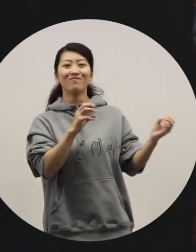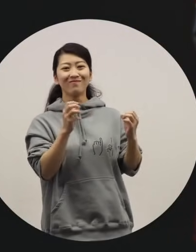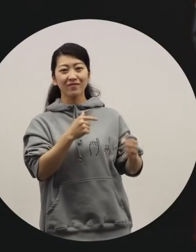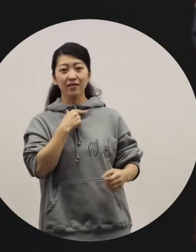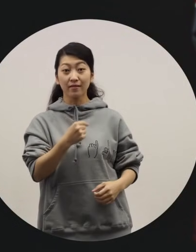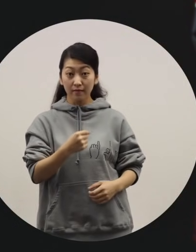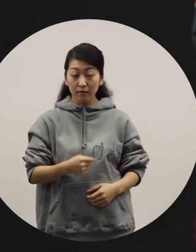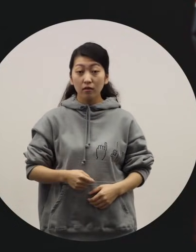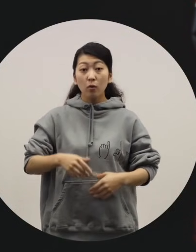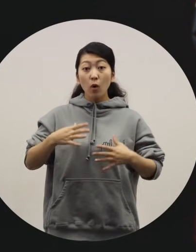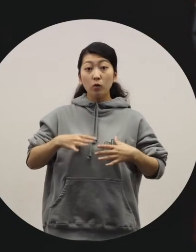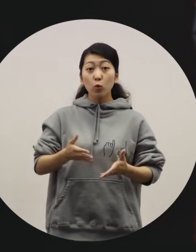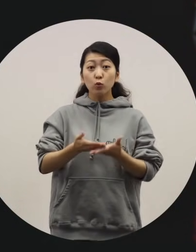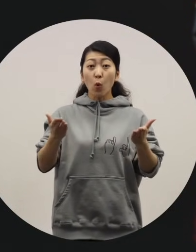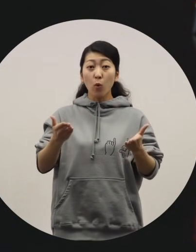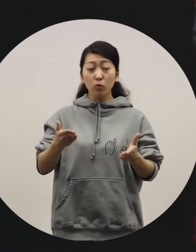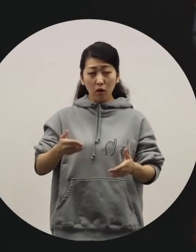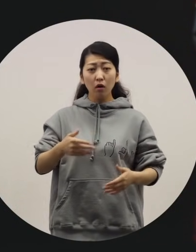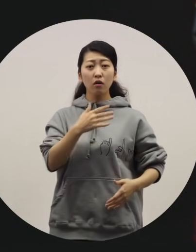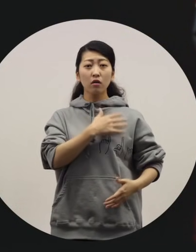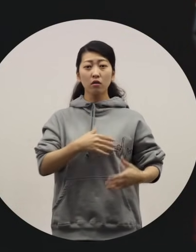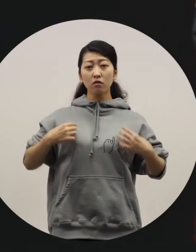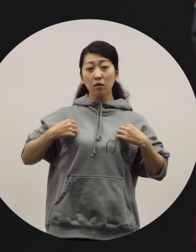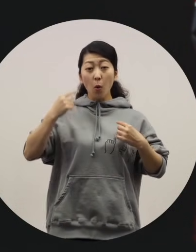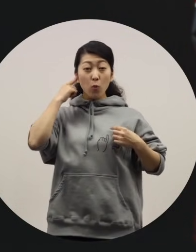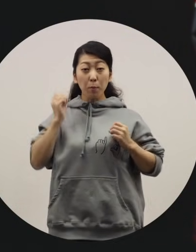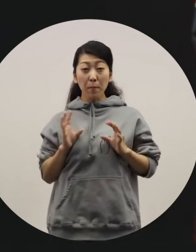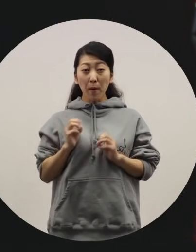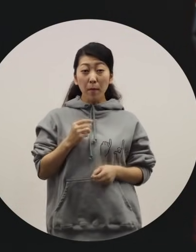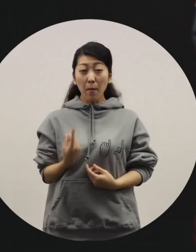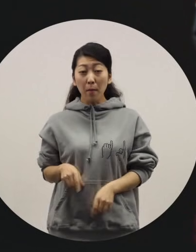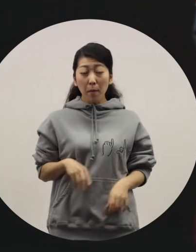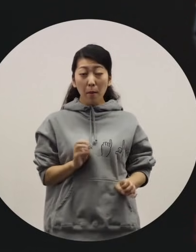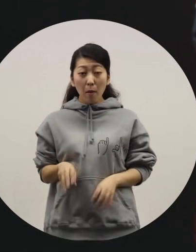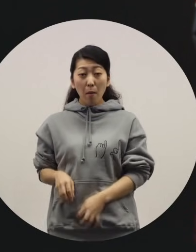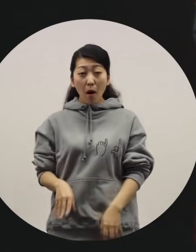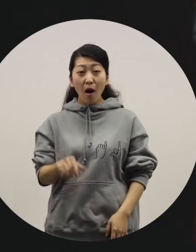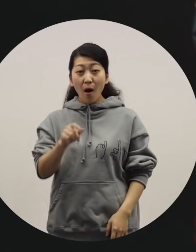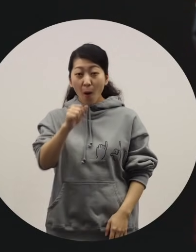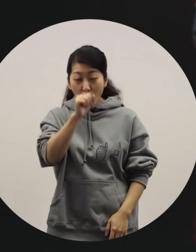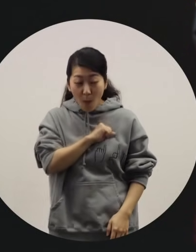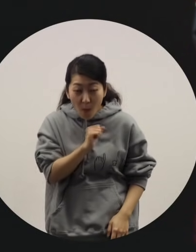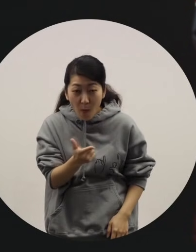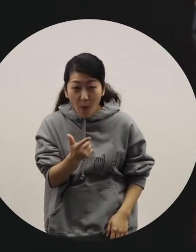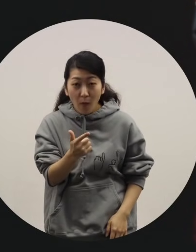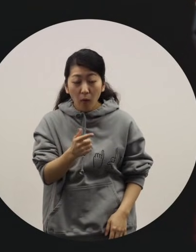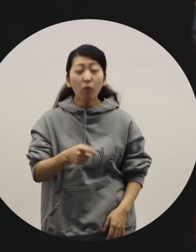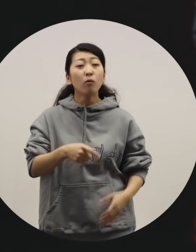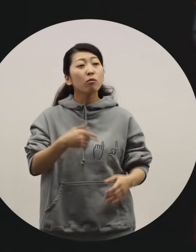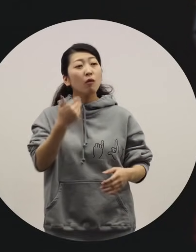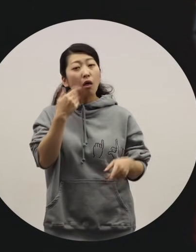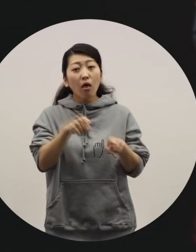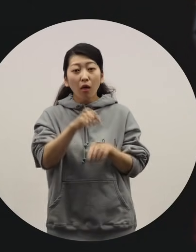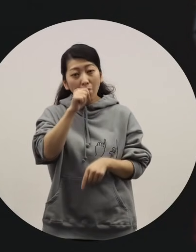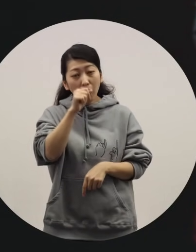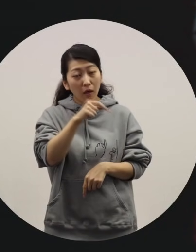Because I heard we were going to be holding a fashion show, I thought it would be a good idea to make "noisy clothing." I looked for someone to collaborate with me,